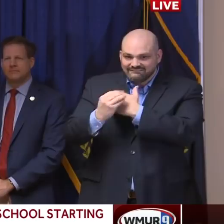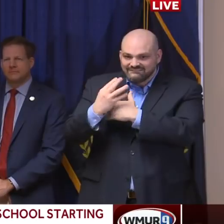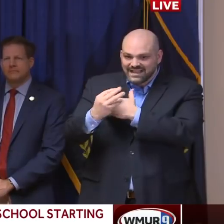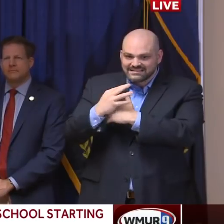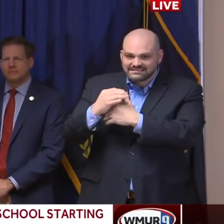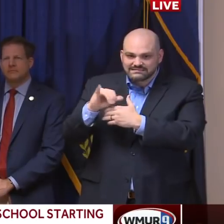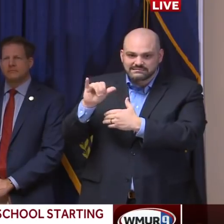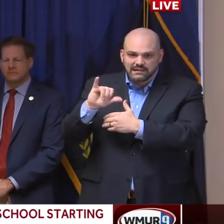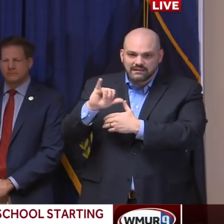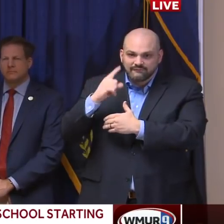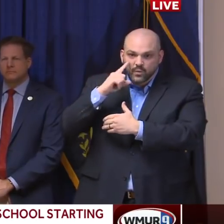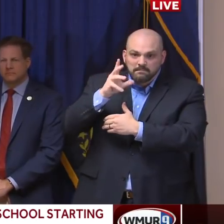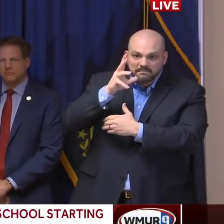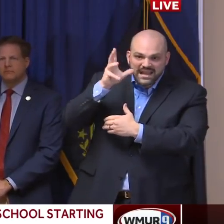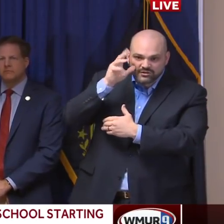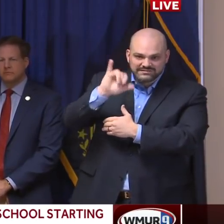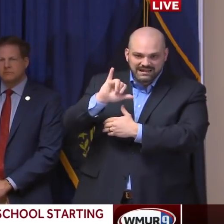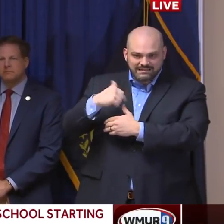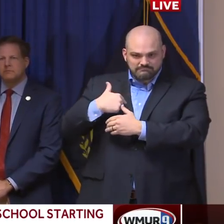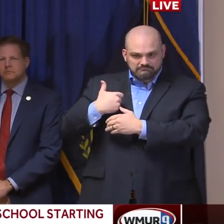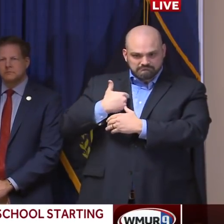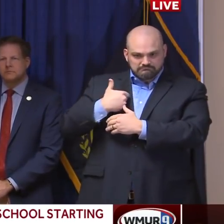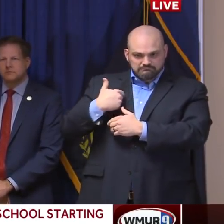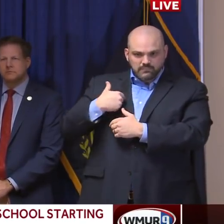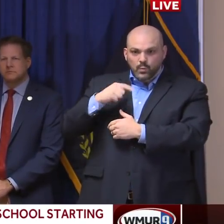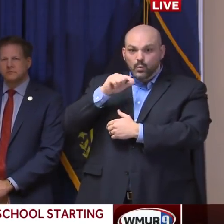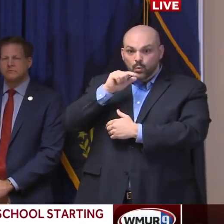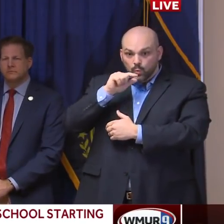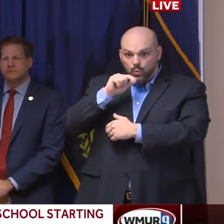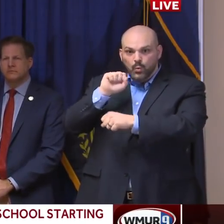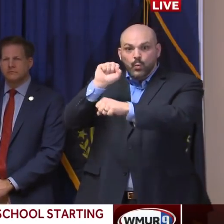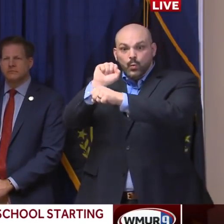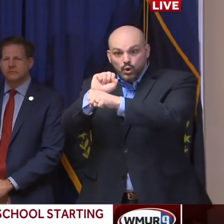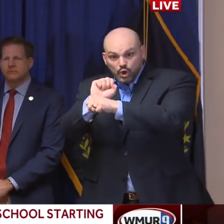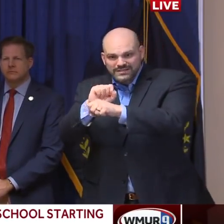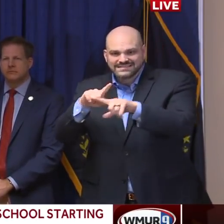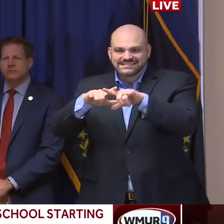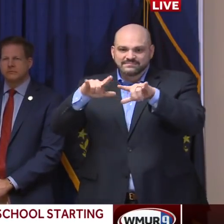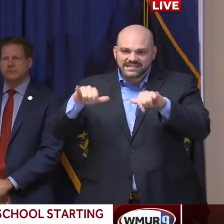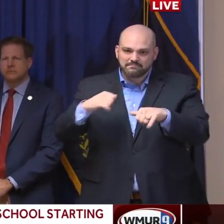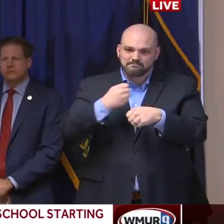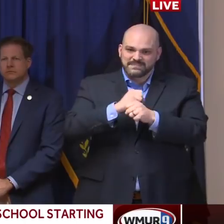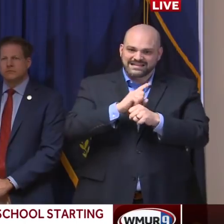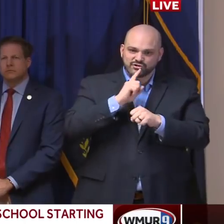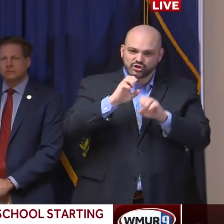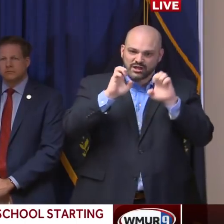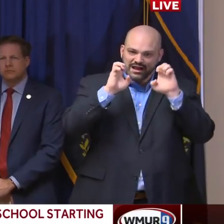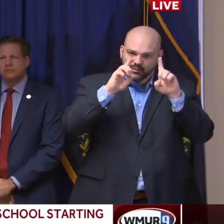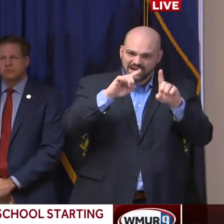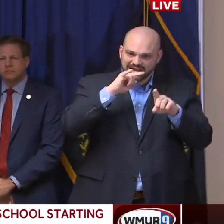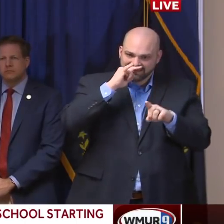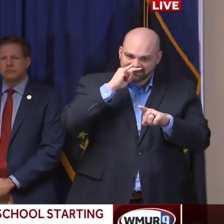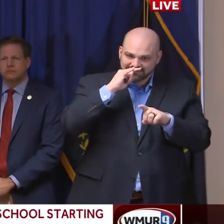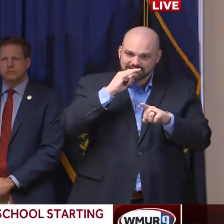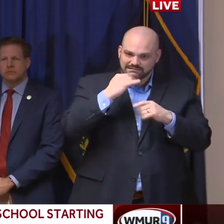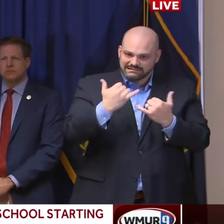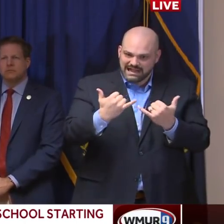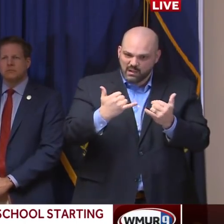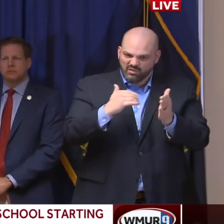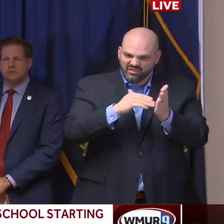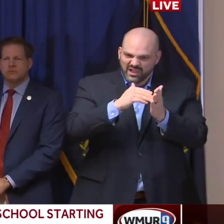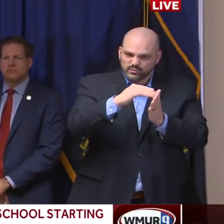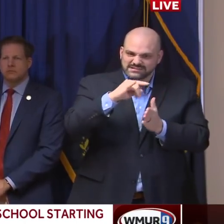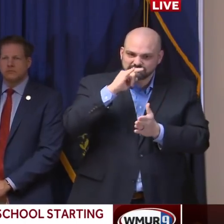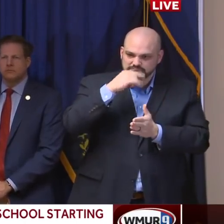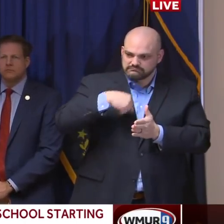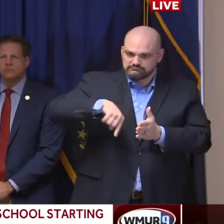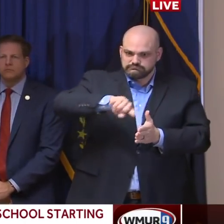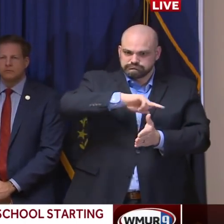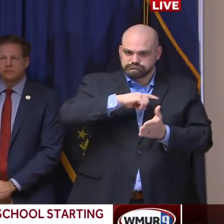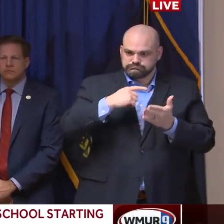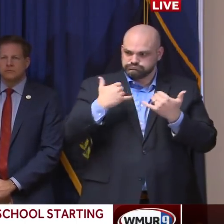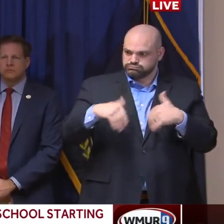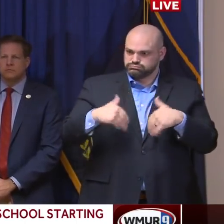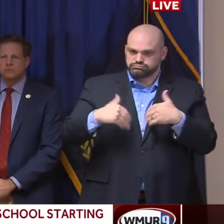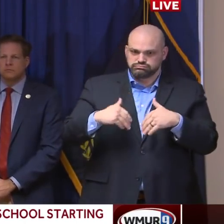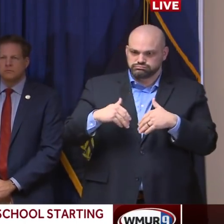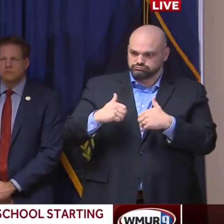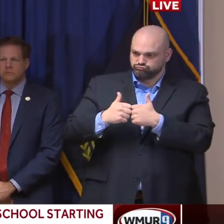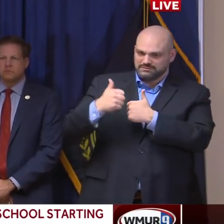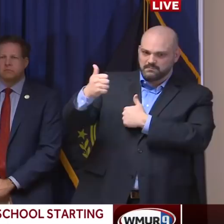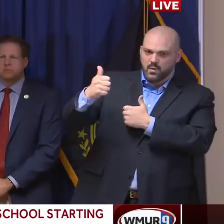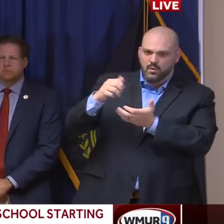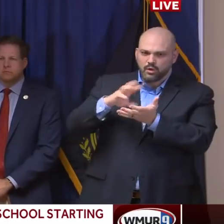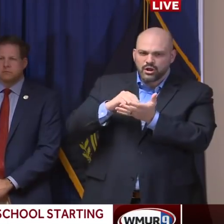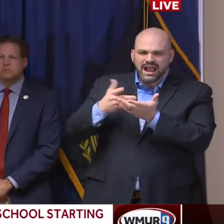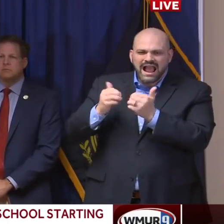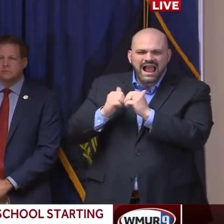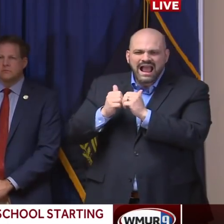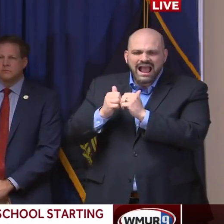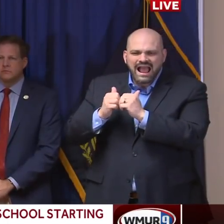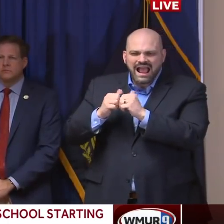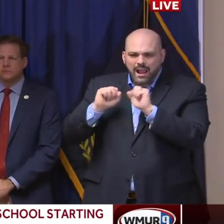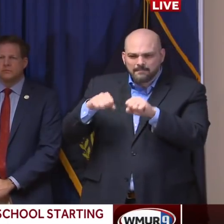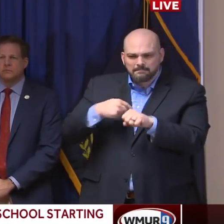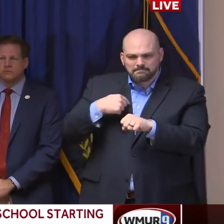DO YOU HAVE ANY PERSONAL ADVICE YOU CAN GIVE PARENTS, SUCH AS MYSELF, WHO ARE IMMEDIATELY GOING INTO WORKING AND TRYING TO EDUCATE OUR KIDS AND MAKING SURE ABOUT THAT EXPERIENCE, HOW WE